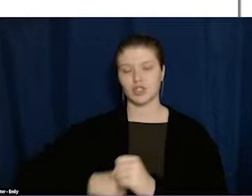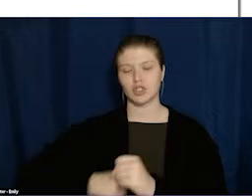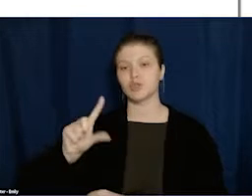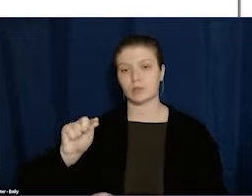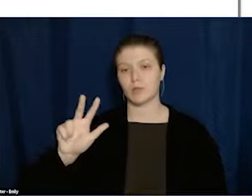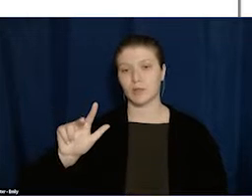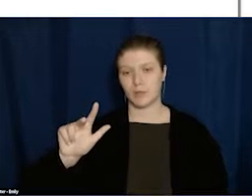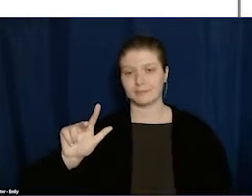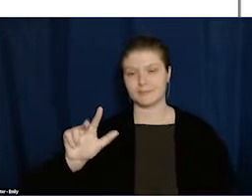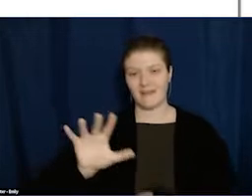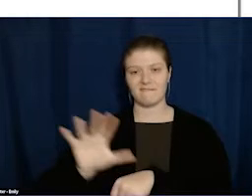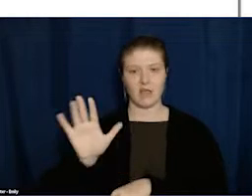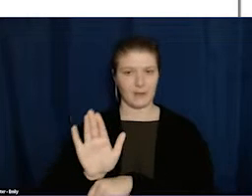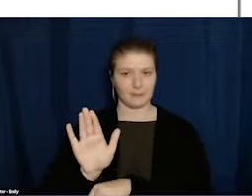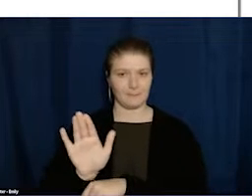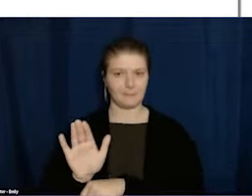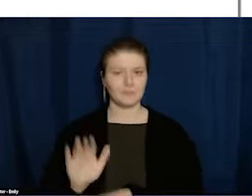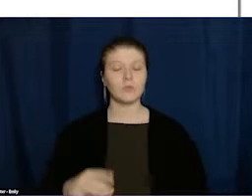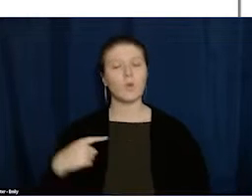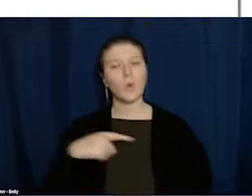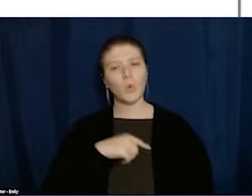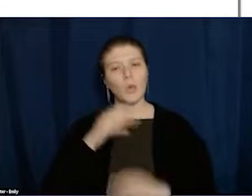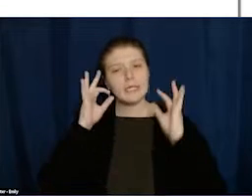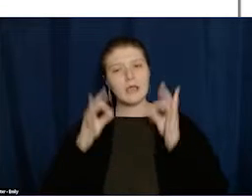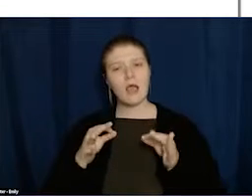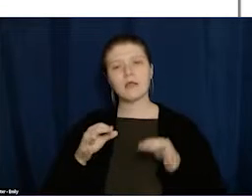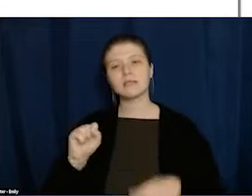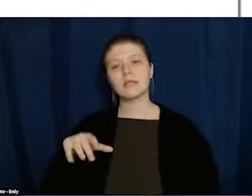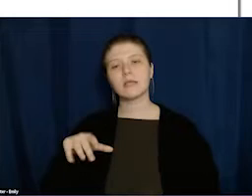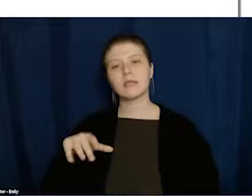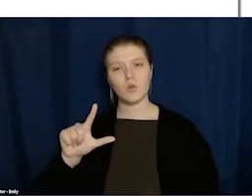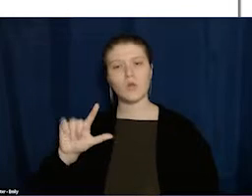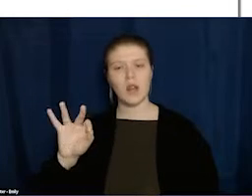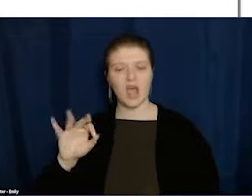We chose September 29th because that aligns very well with our government fiscal years.